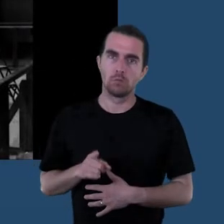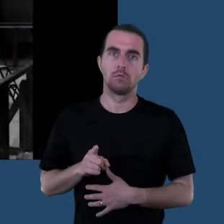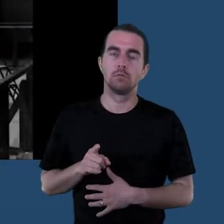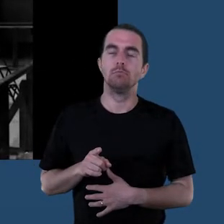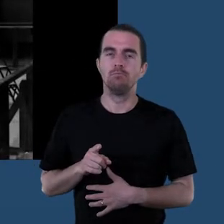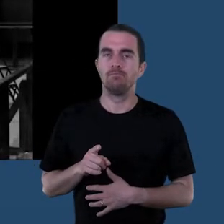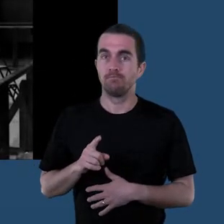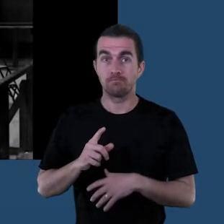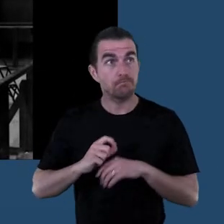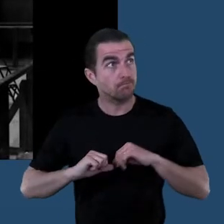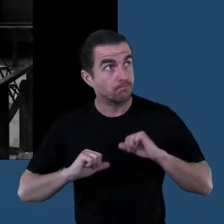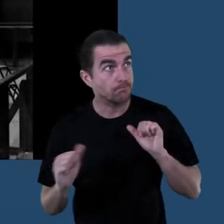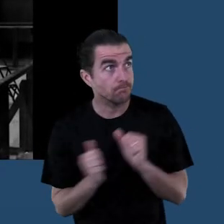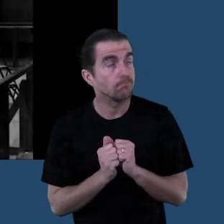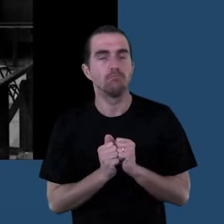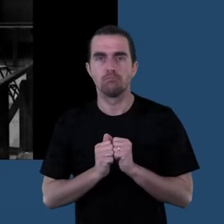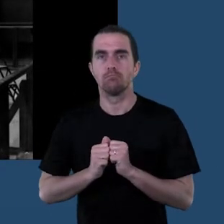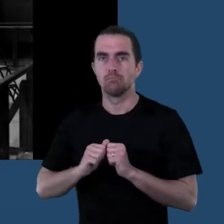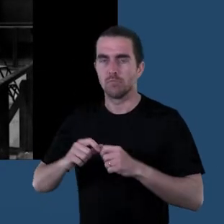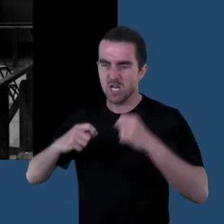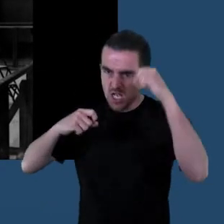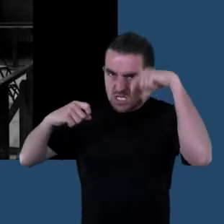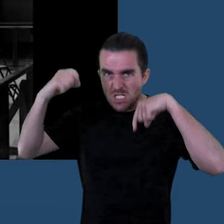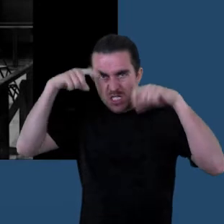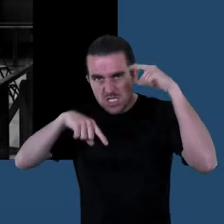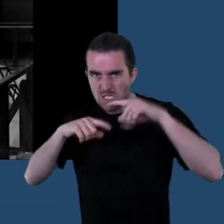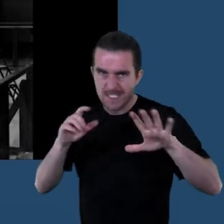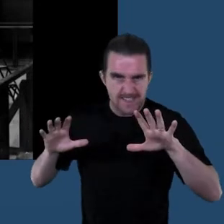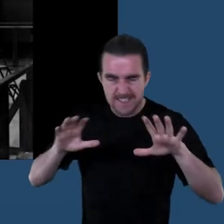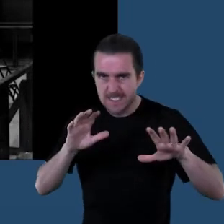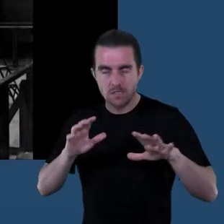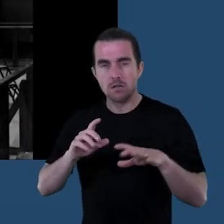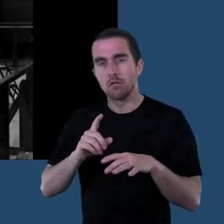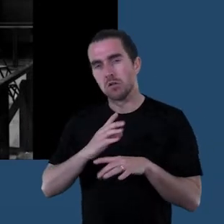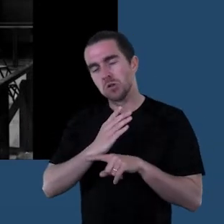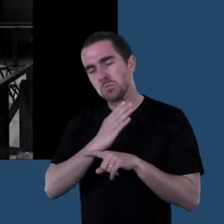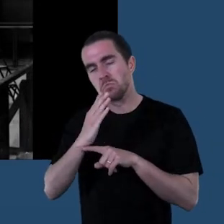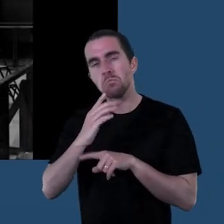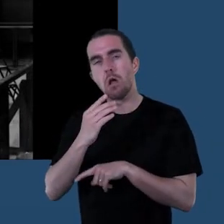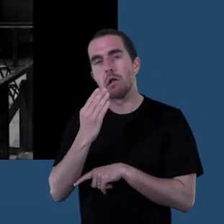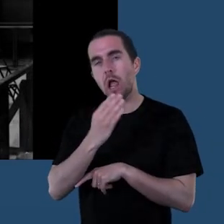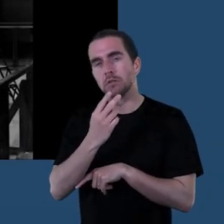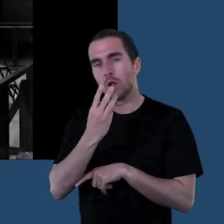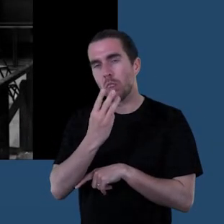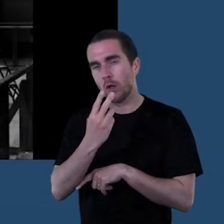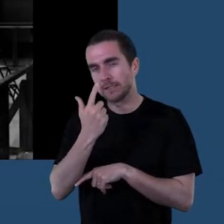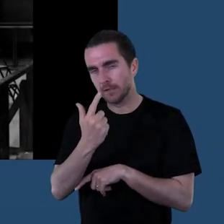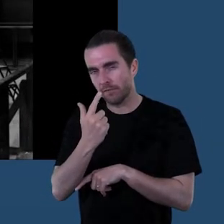And so, he got permission and he set to work. It was in 1937, early 1937.